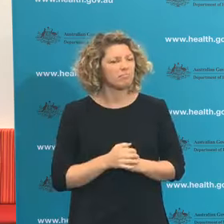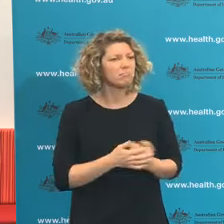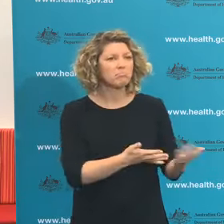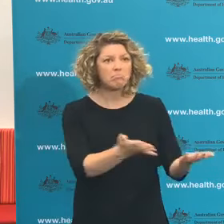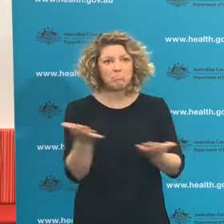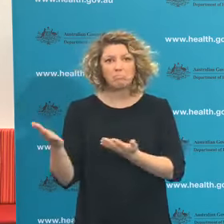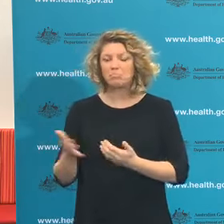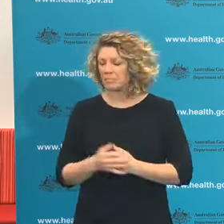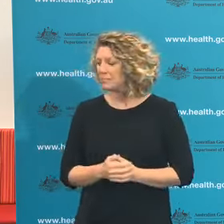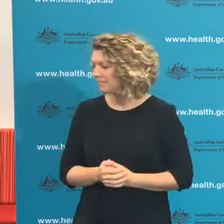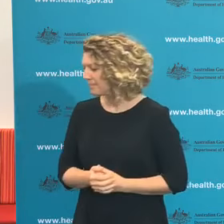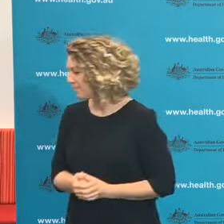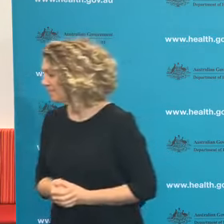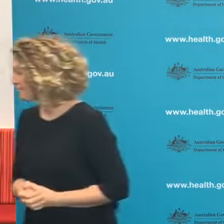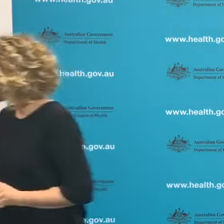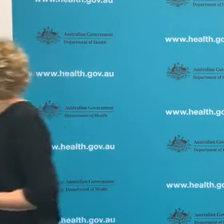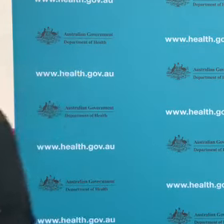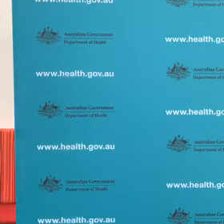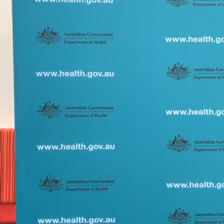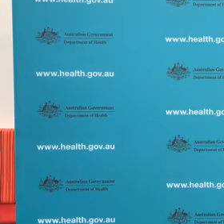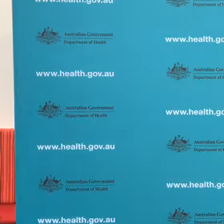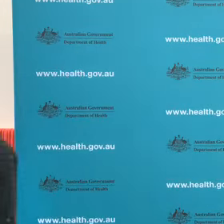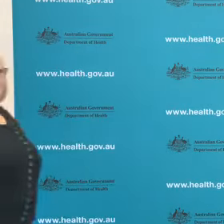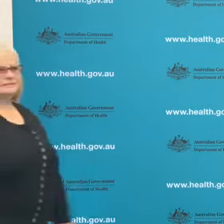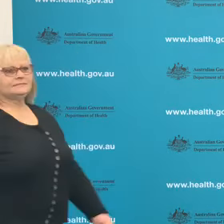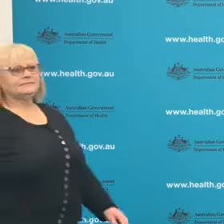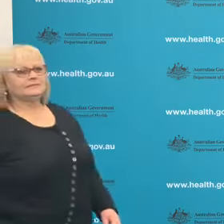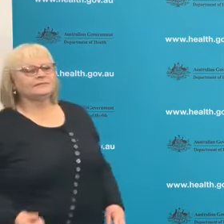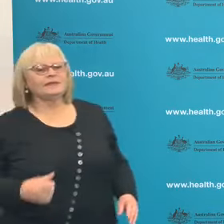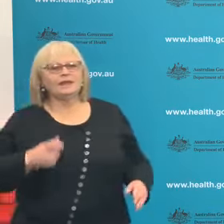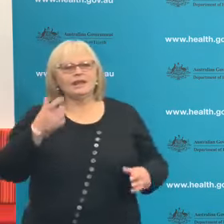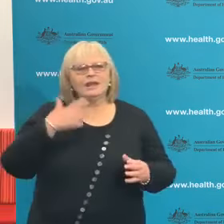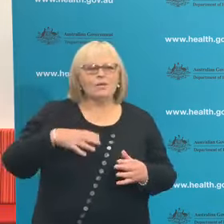Professor I wanted to ask about community transmission, this unknown number or the